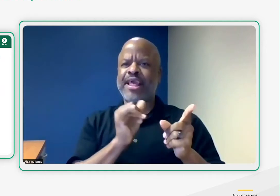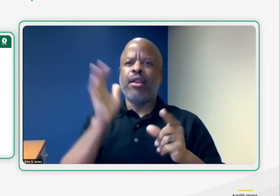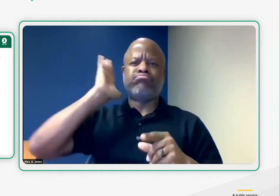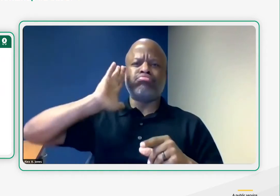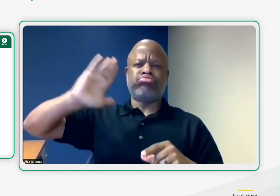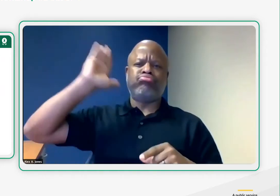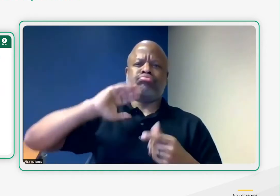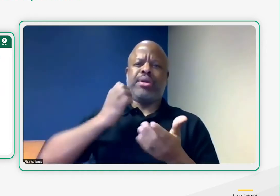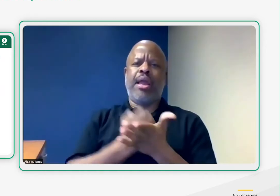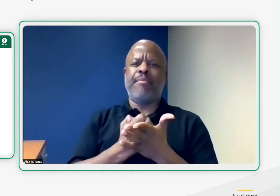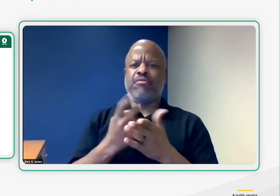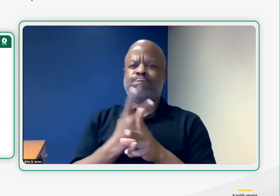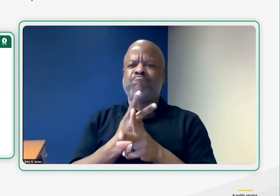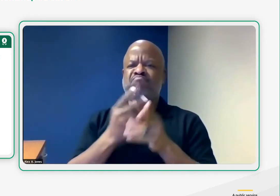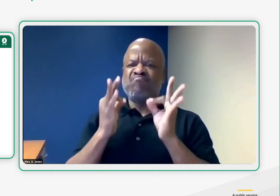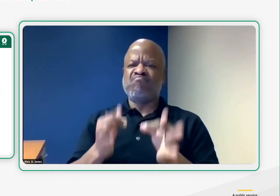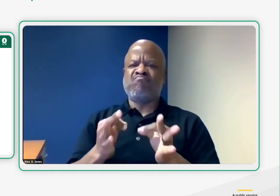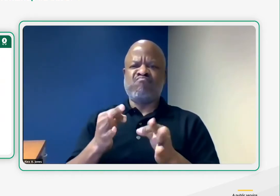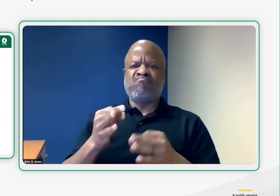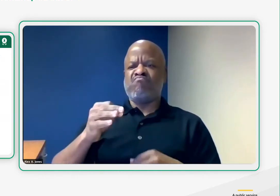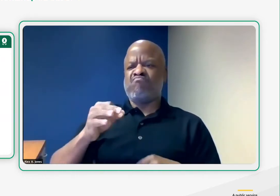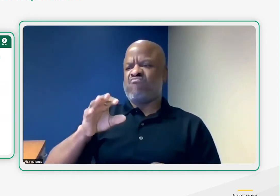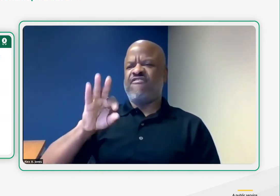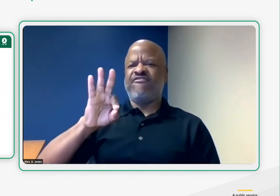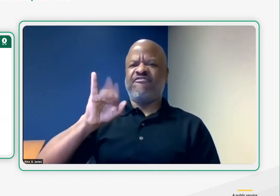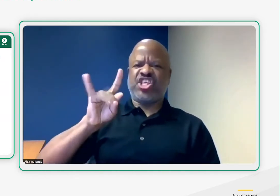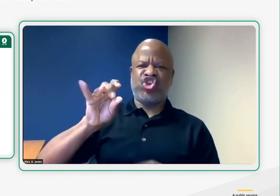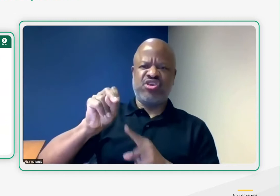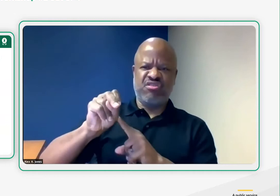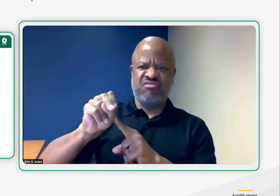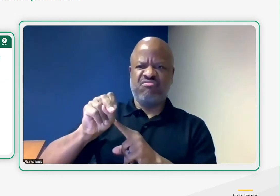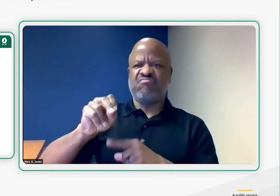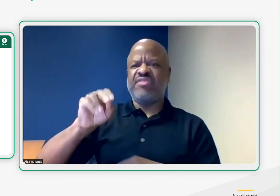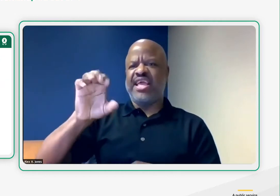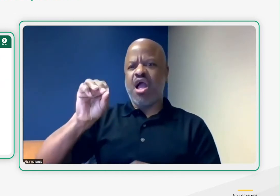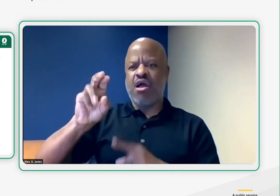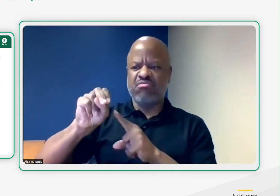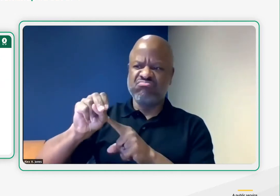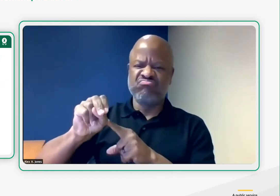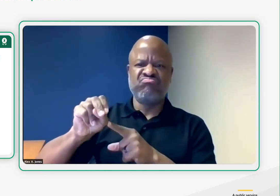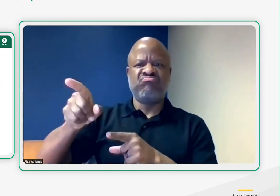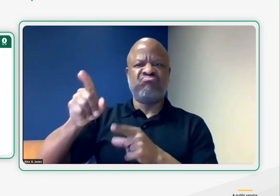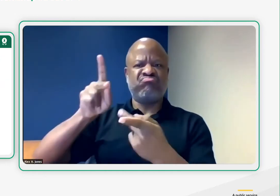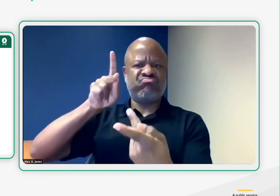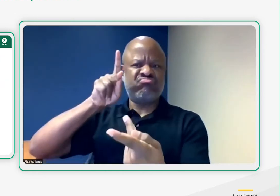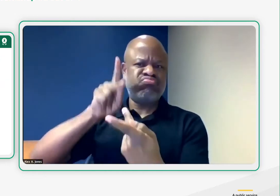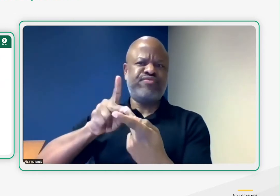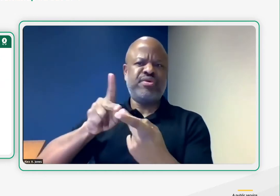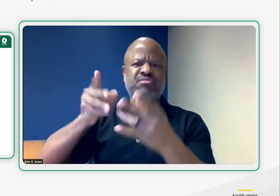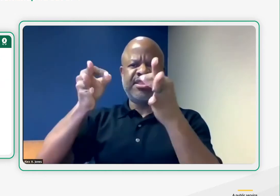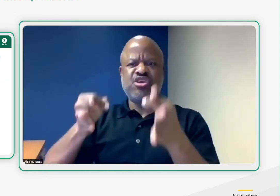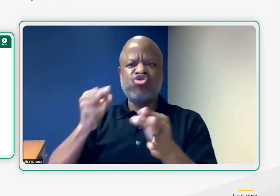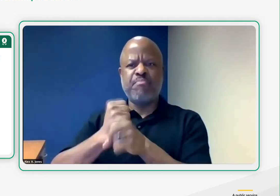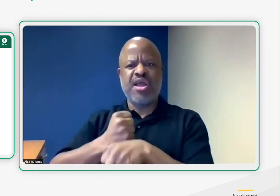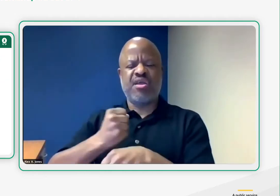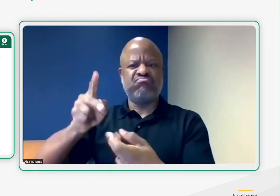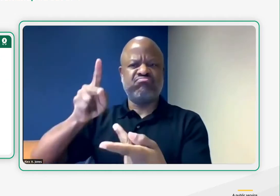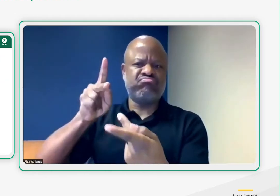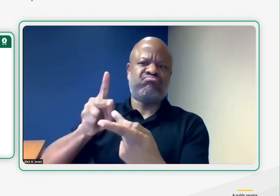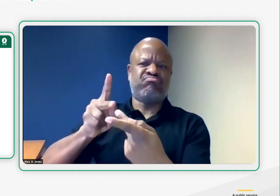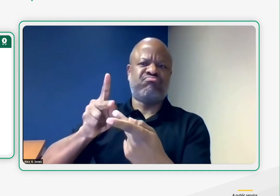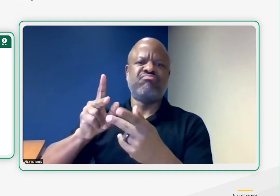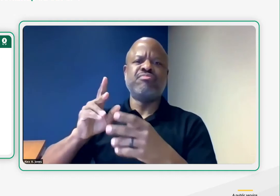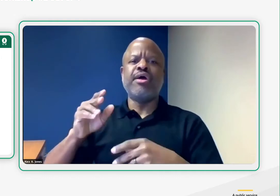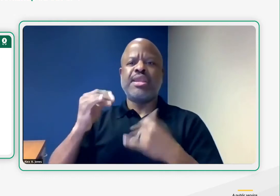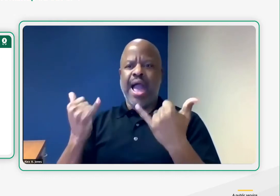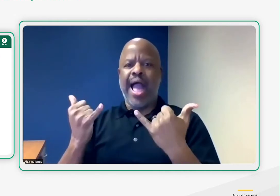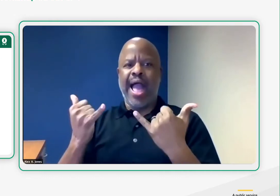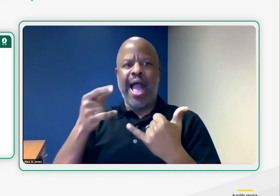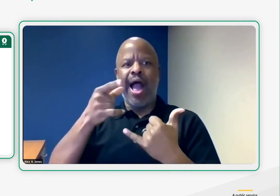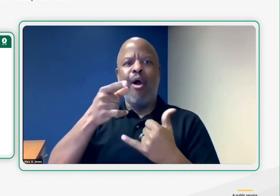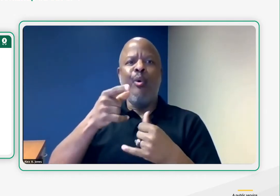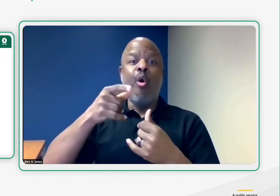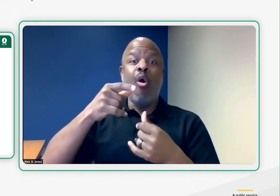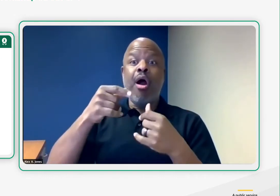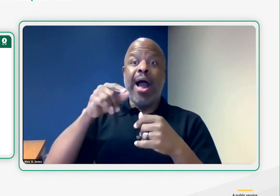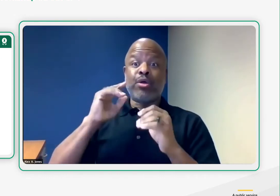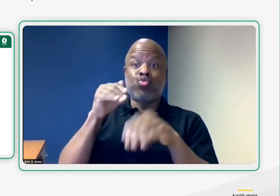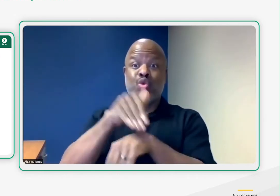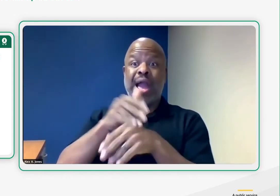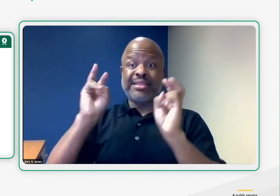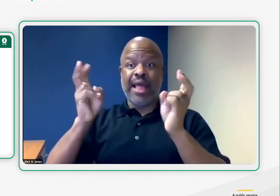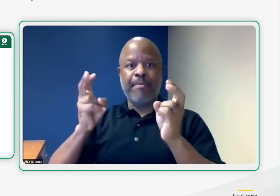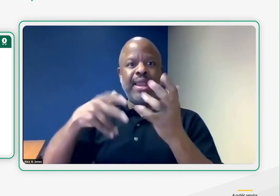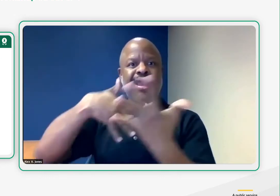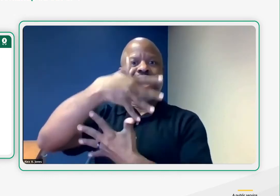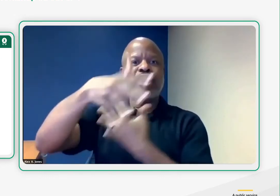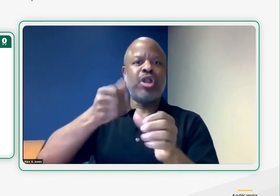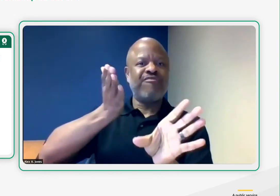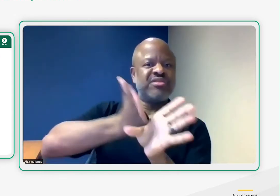So, when we look at fusing economics with